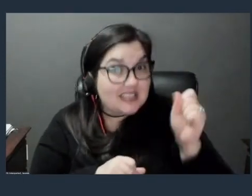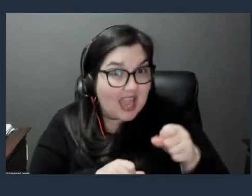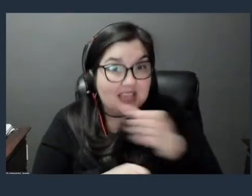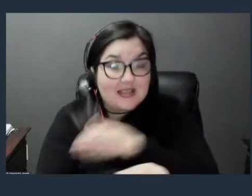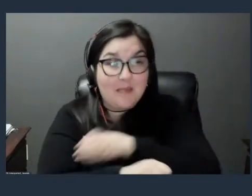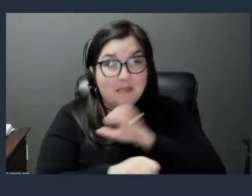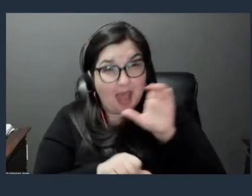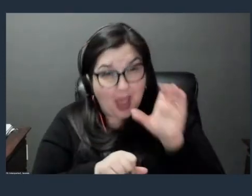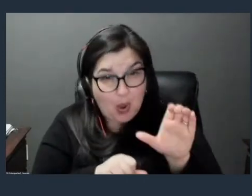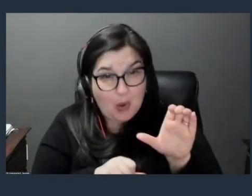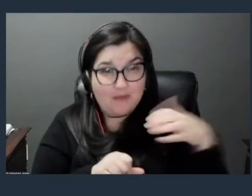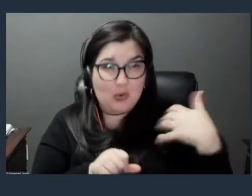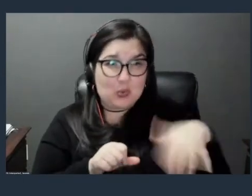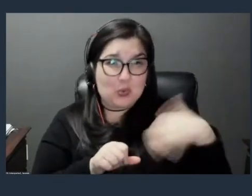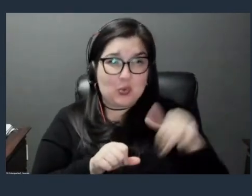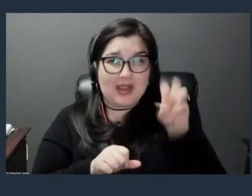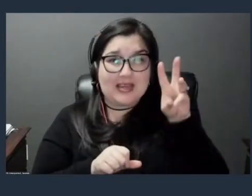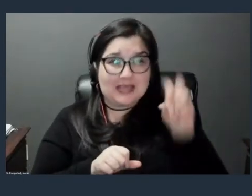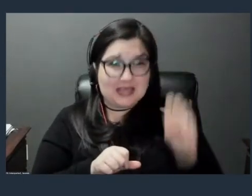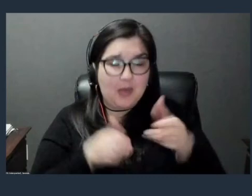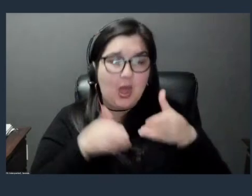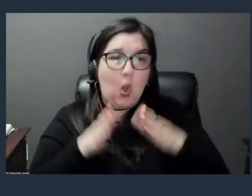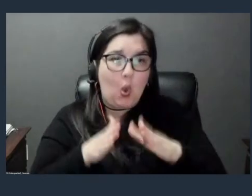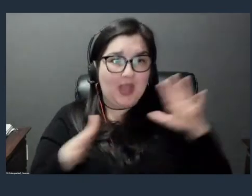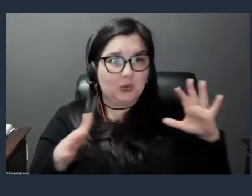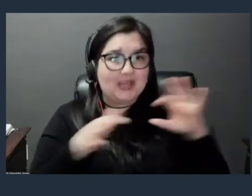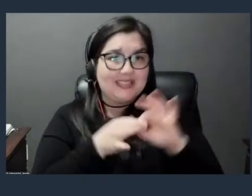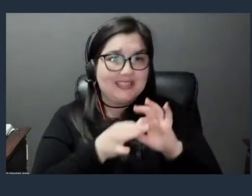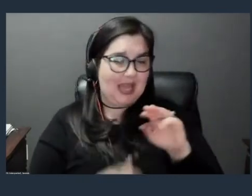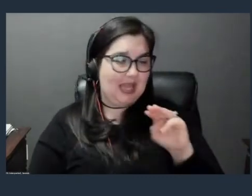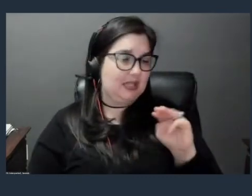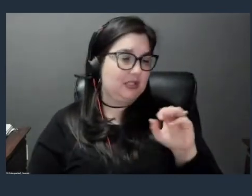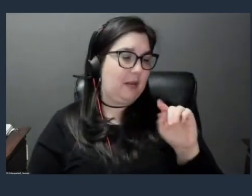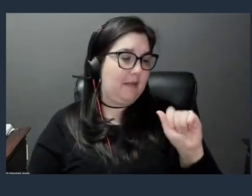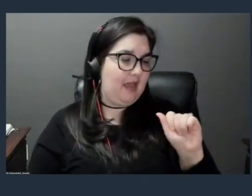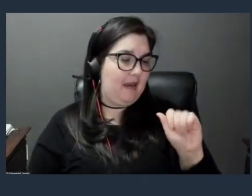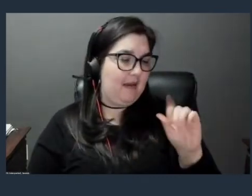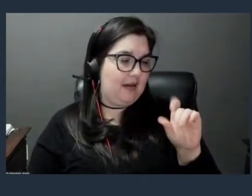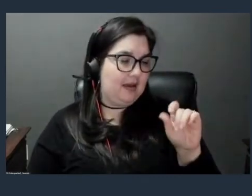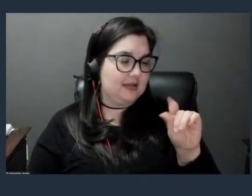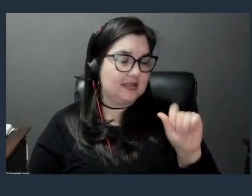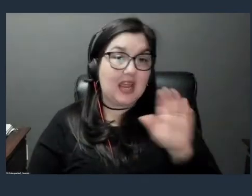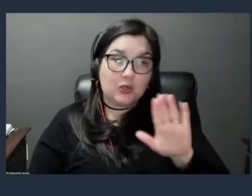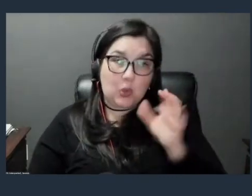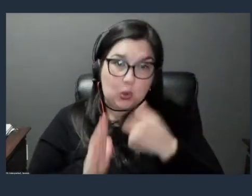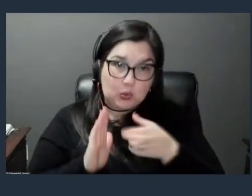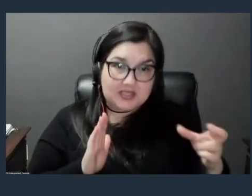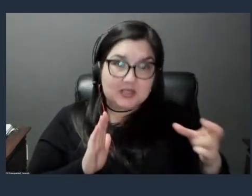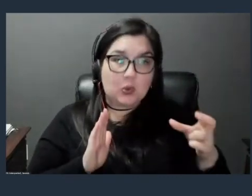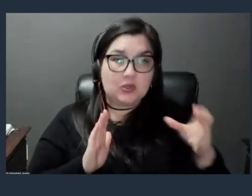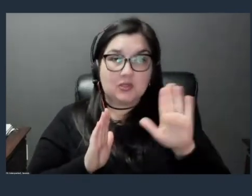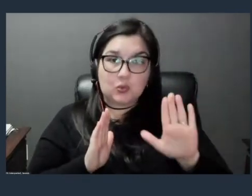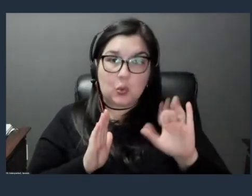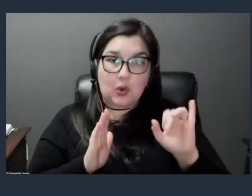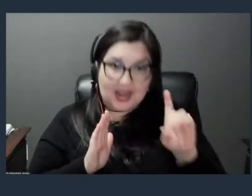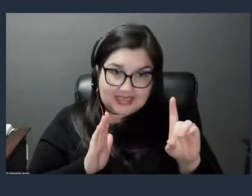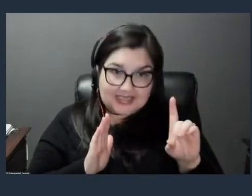It's basically a way to attach metadata to your resources, to your identities that have significance in authorization.